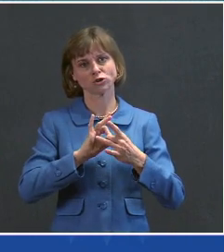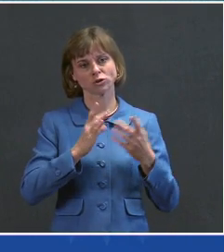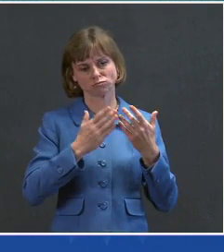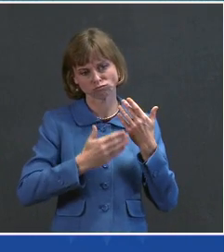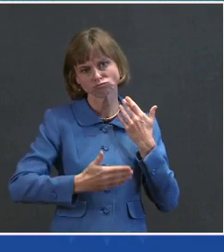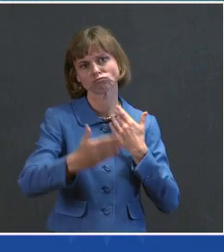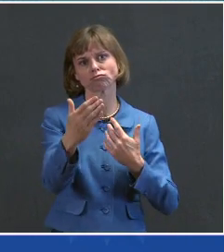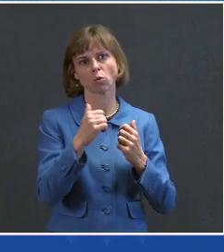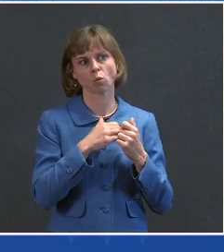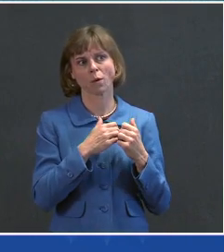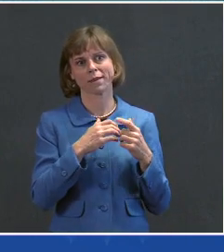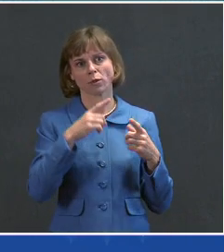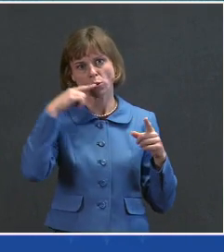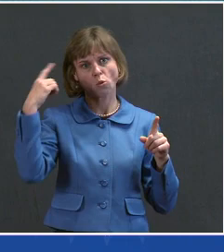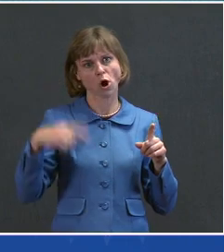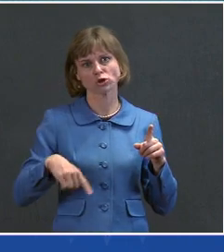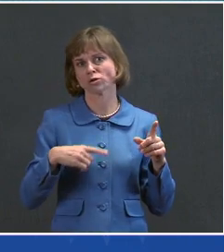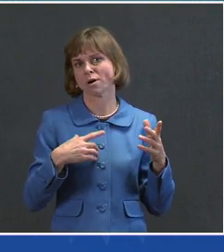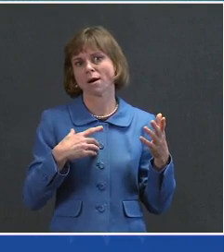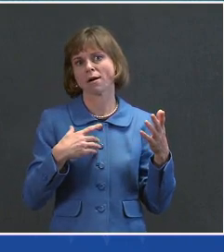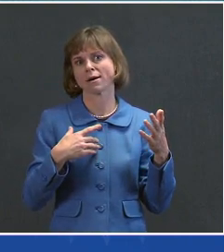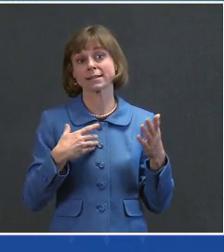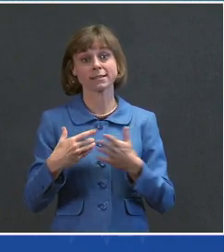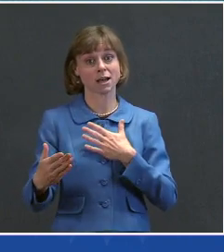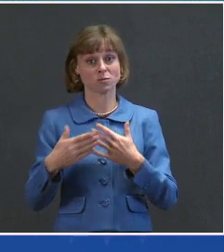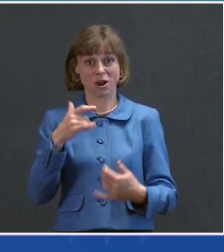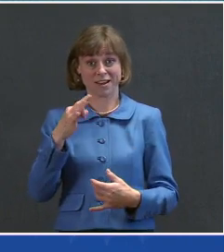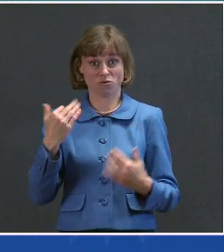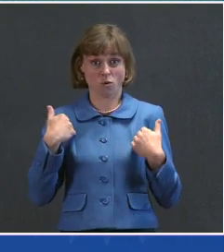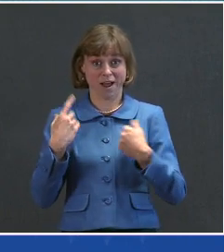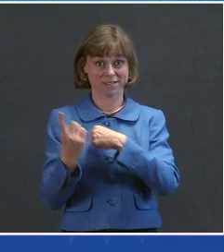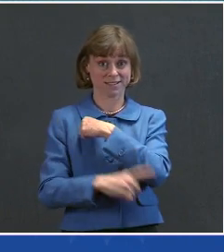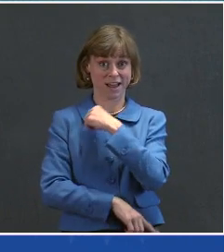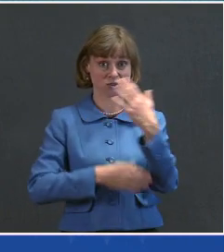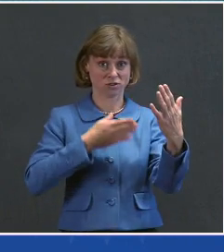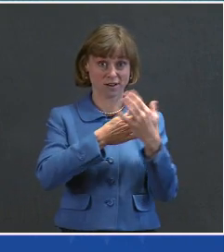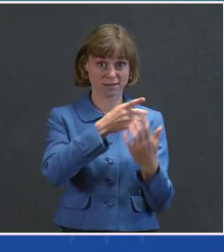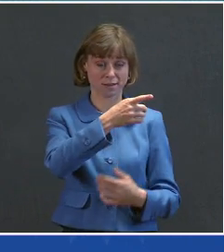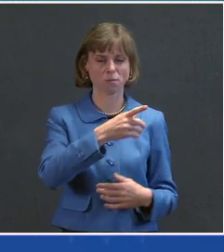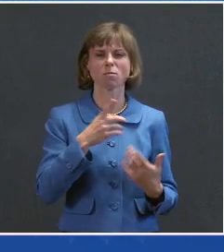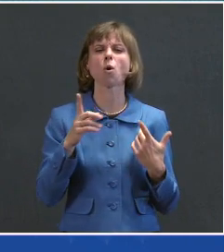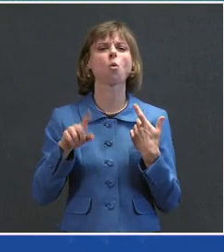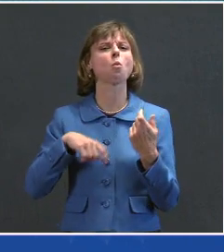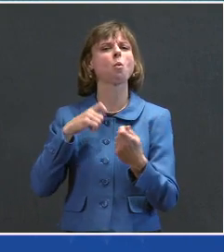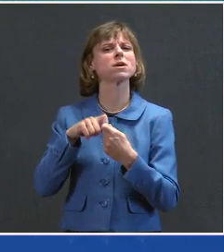The Press: -- despite the sanctions. What specific areas are you considering,